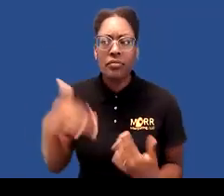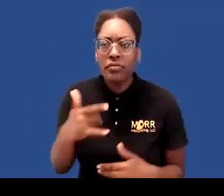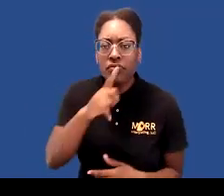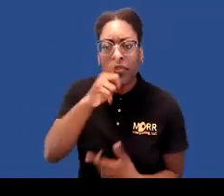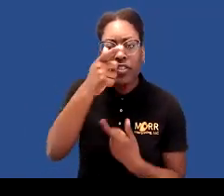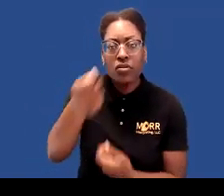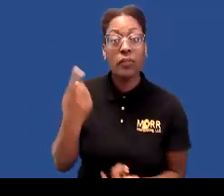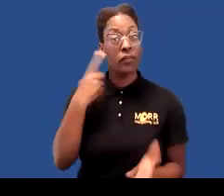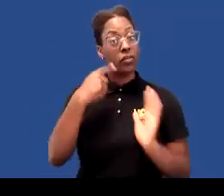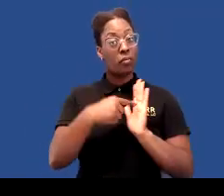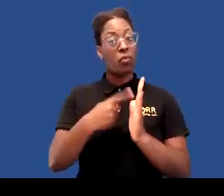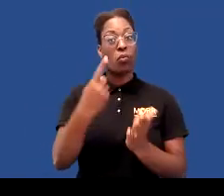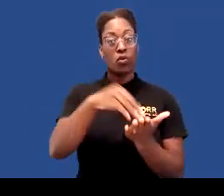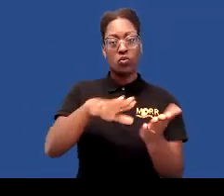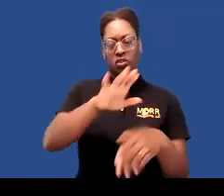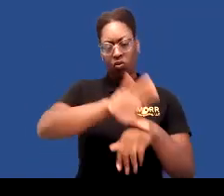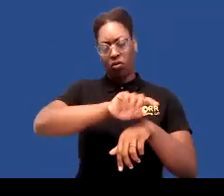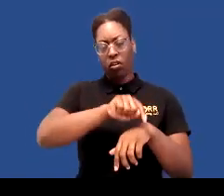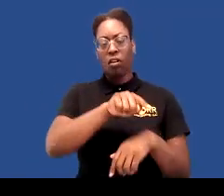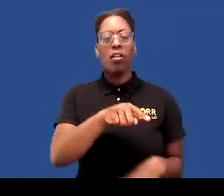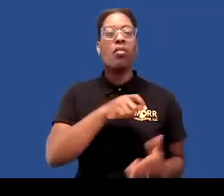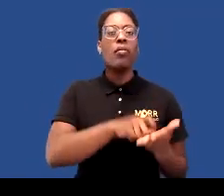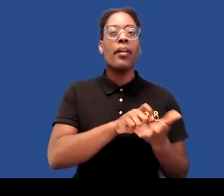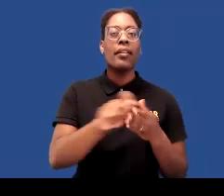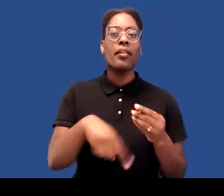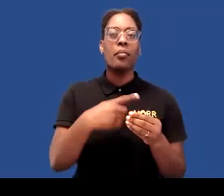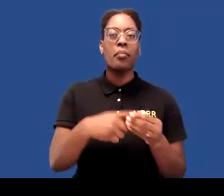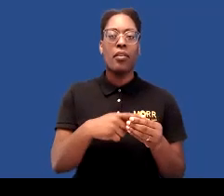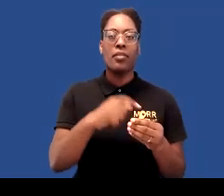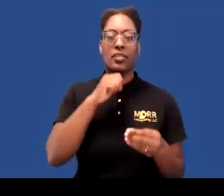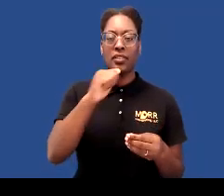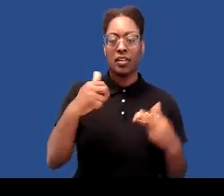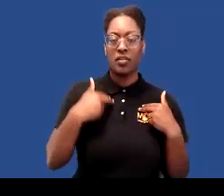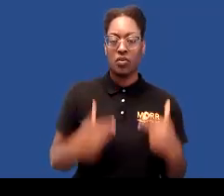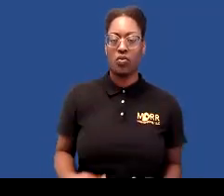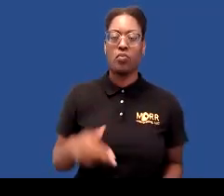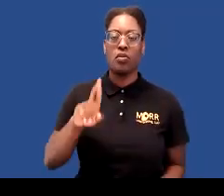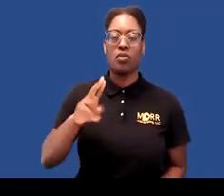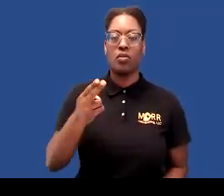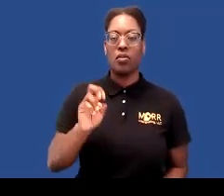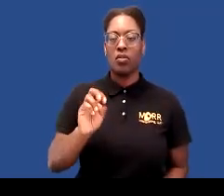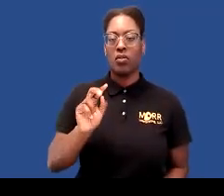who was writing about non-human rhetoric, which for me was very